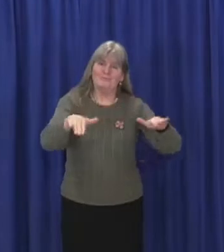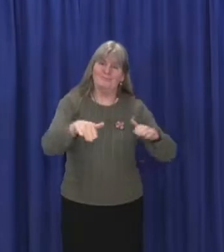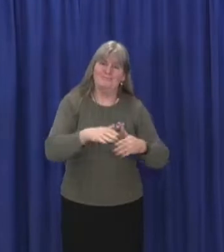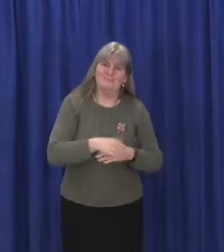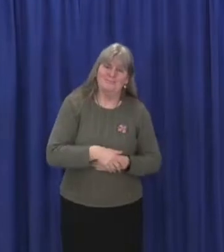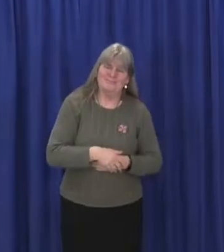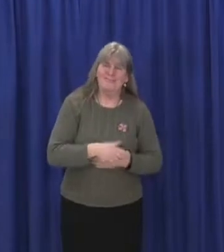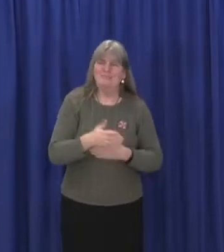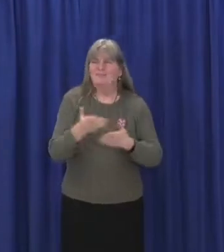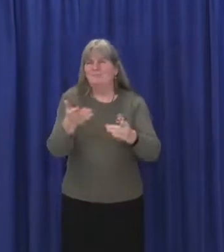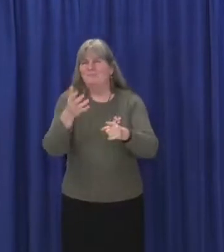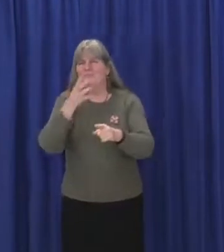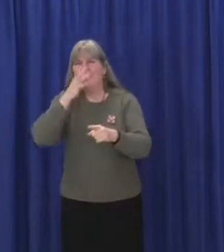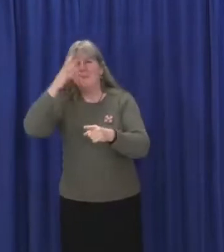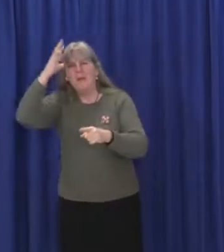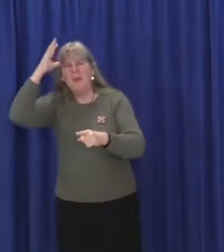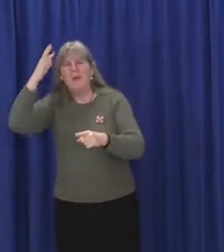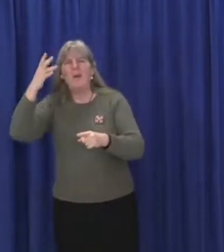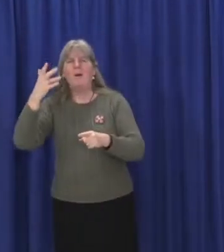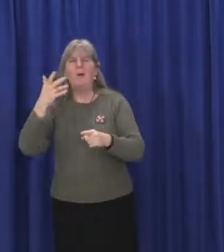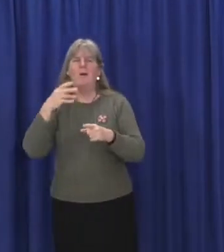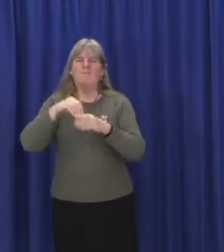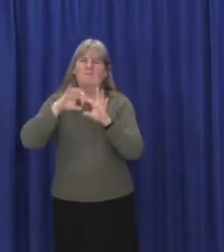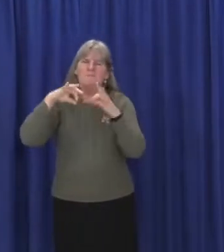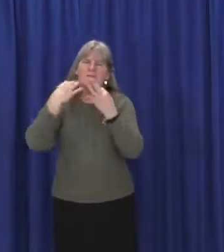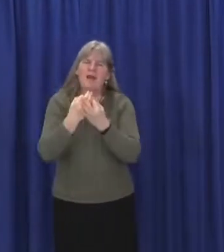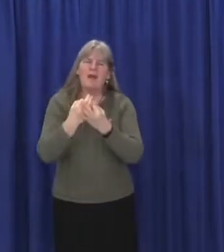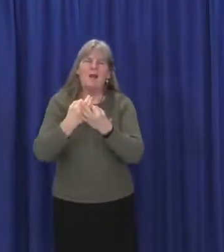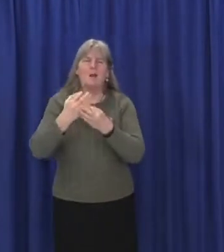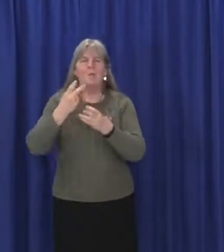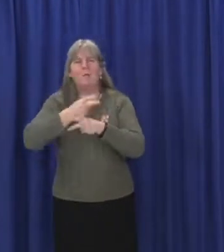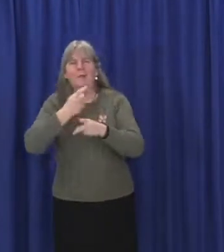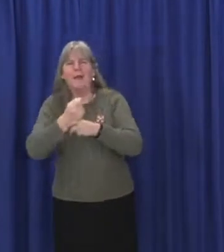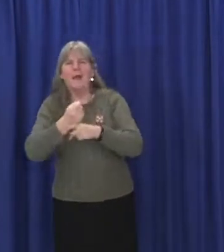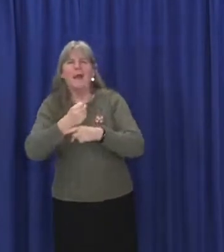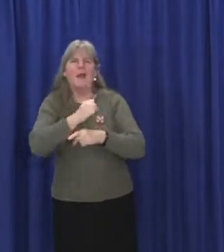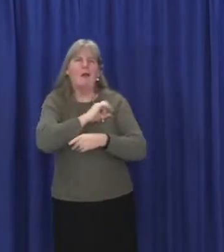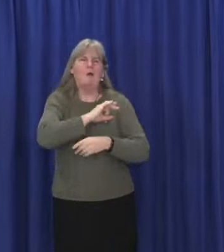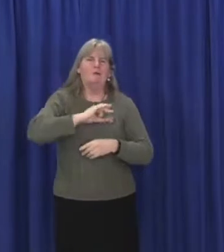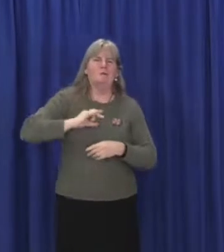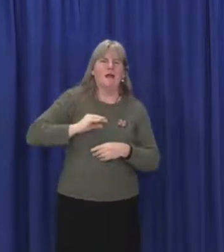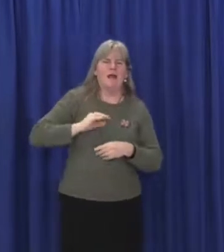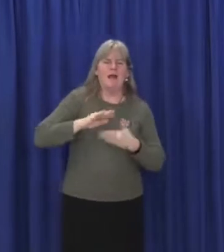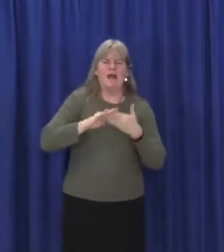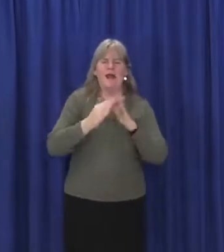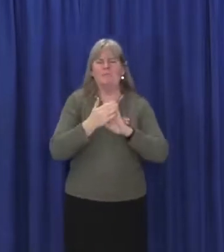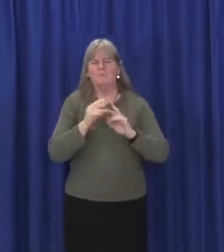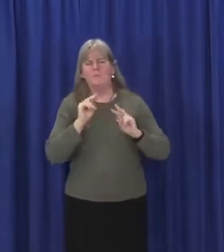or family member, a caregiver, a staff member or a community member who's followed public health measures and kept